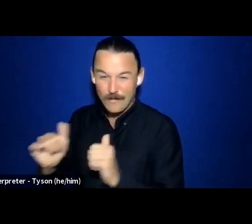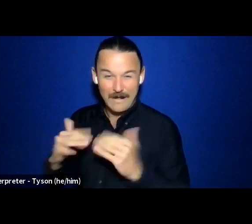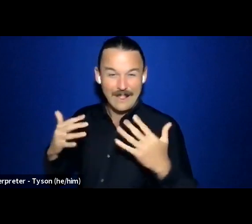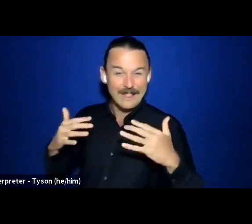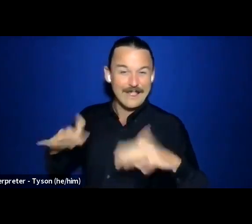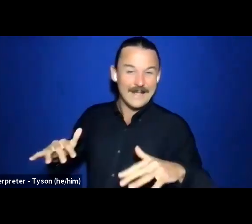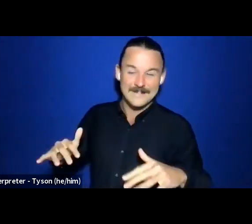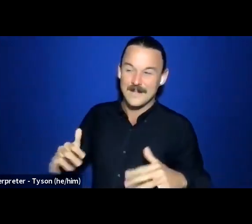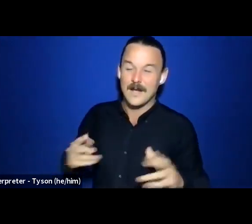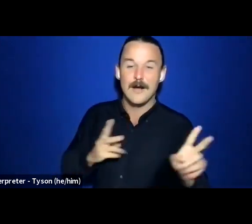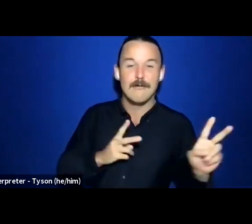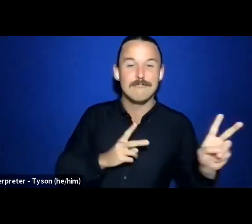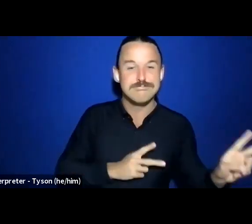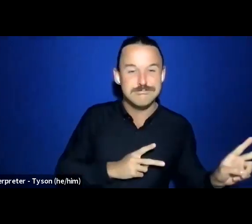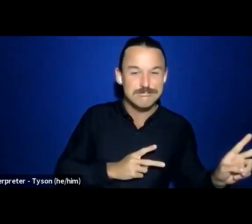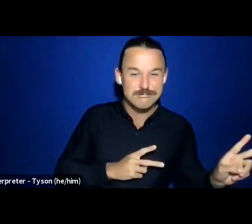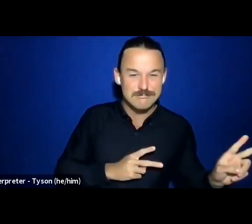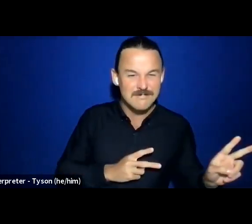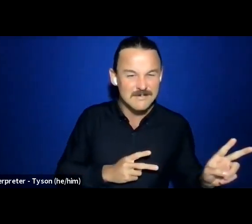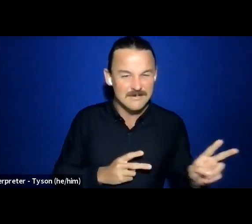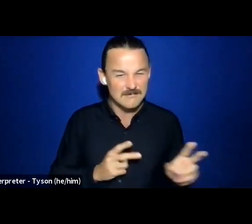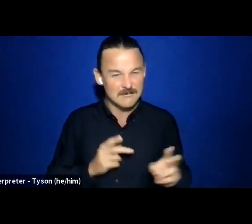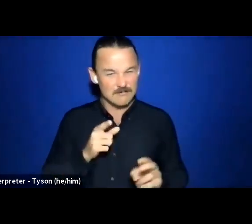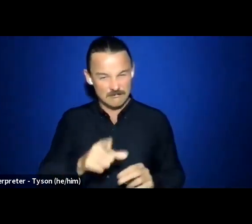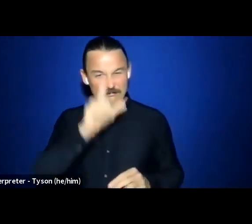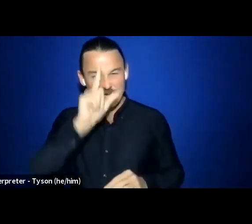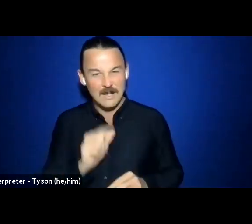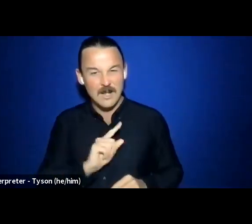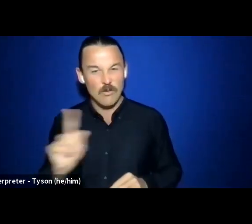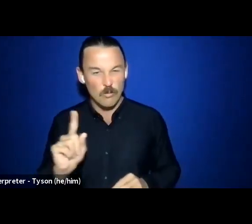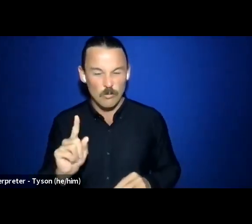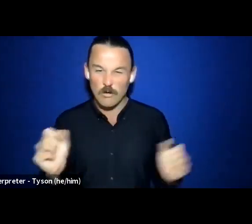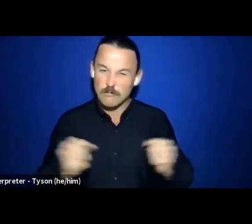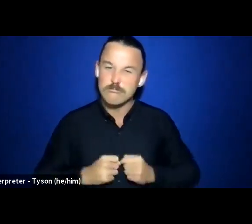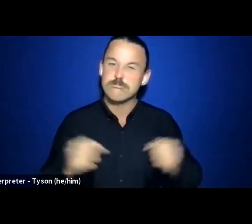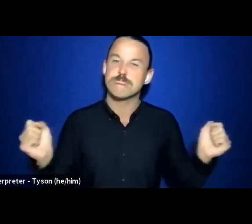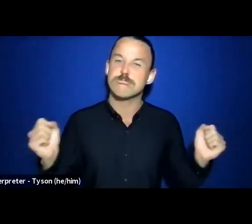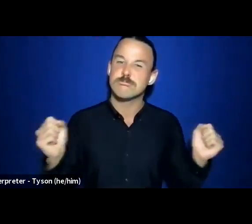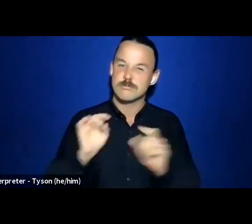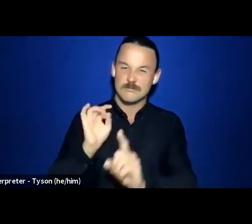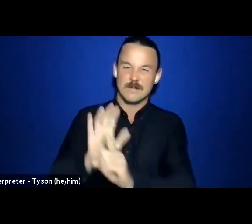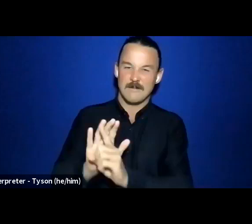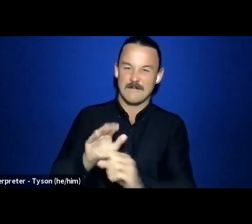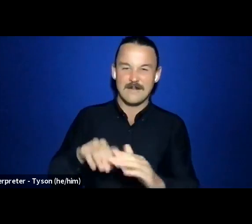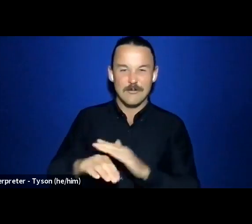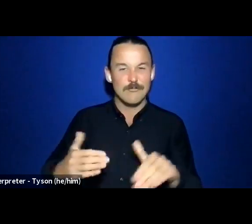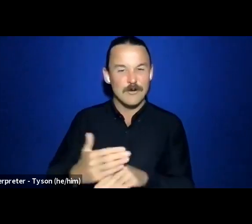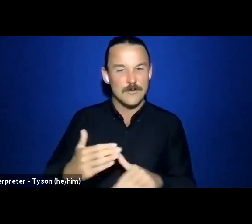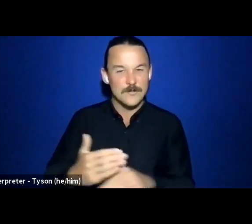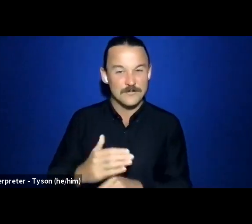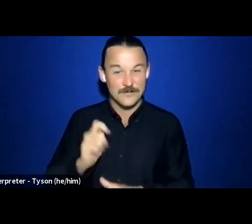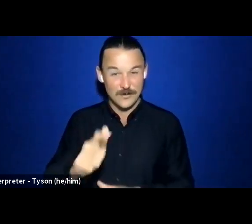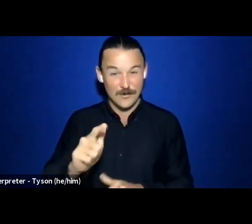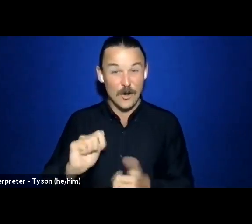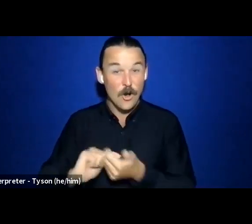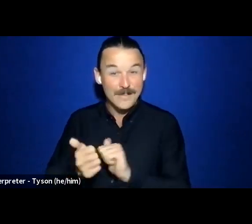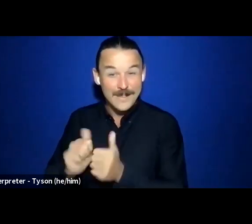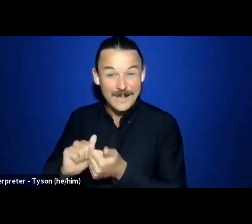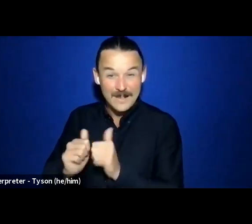break. We deserve to bring our authentic so We deserve to bring our authentic selves to work just like any of our Colleagues who may not spend a fraction of the